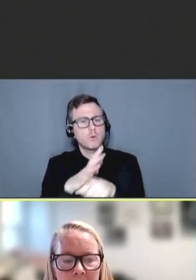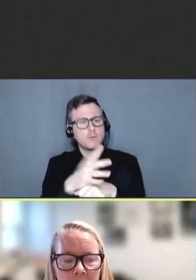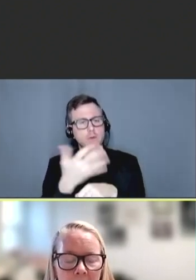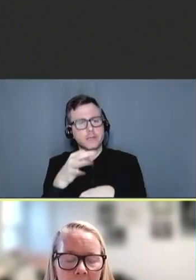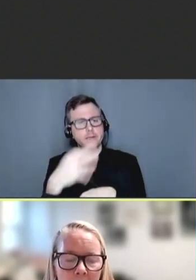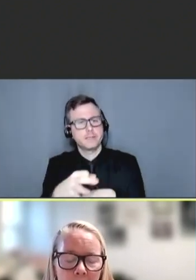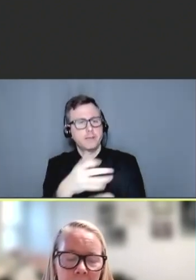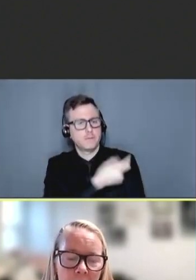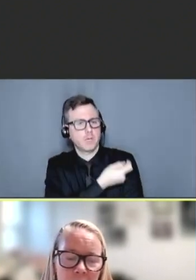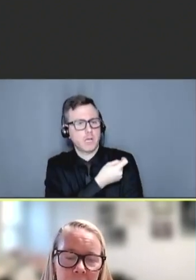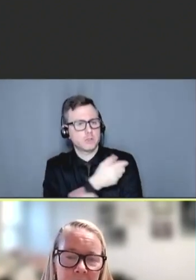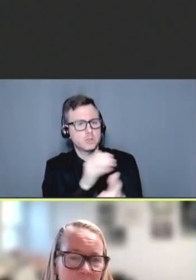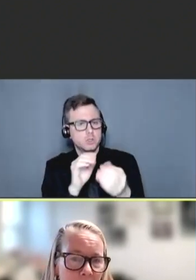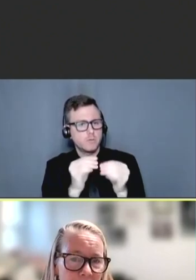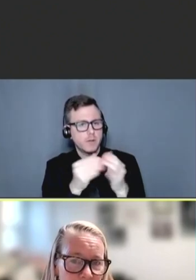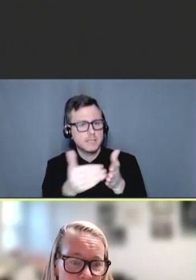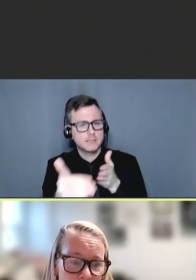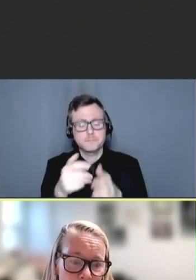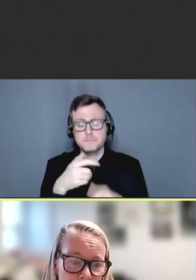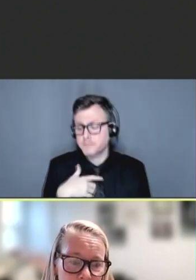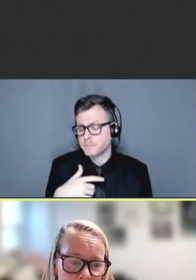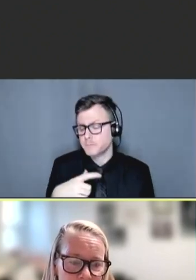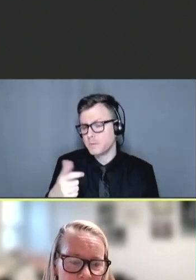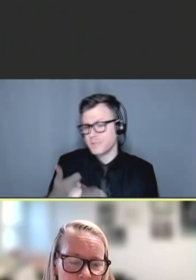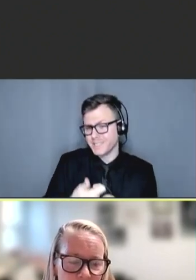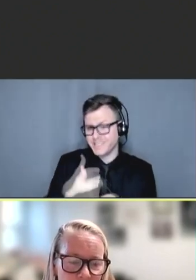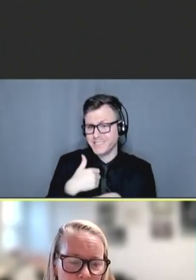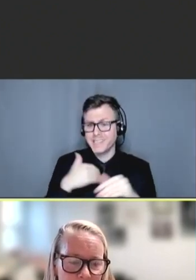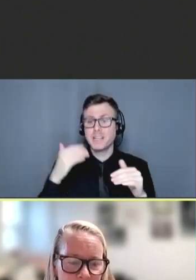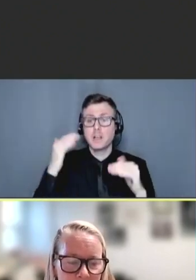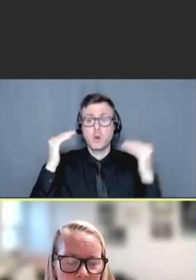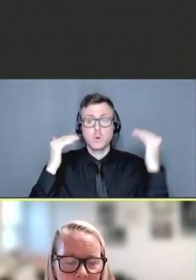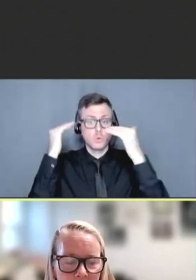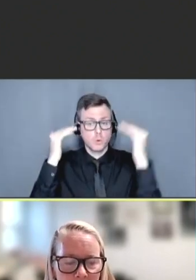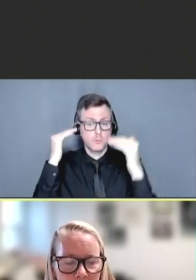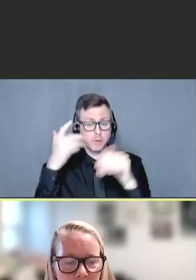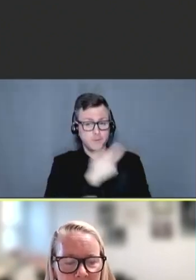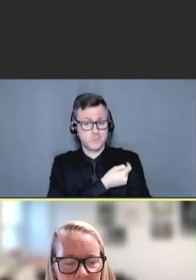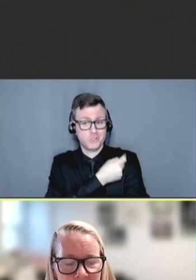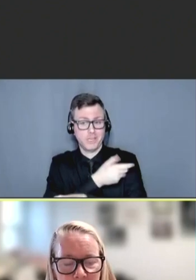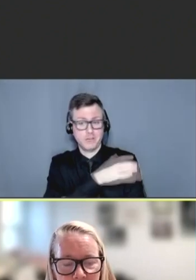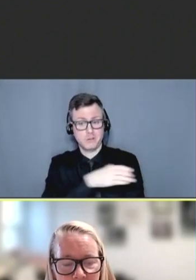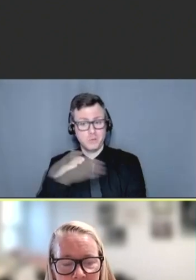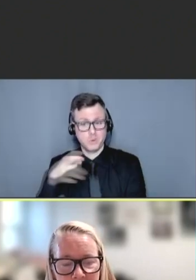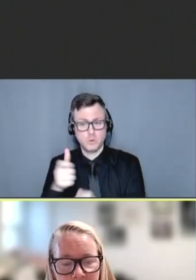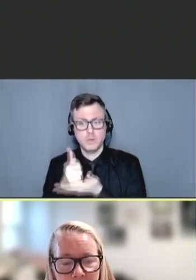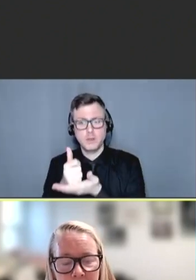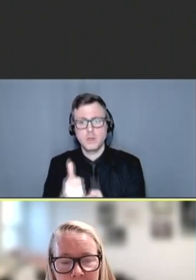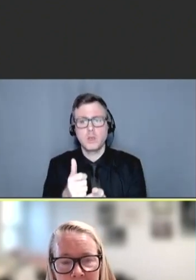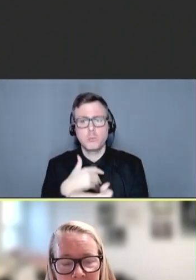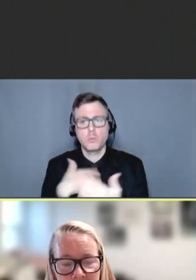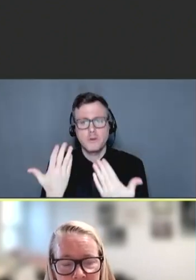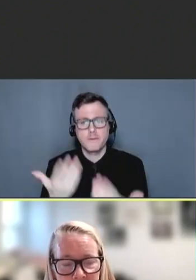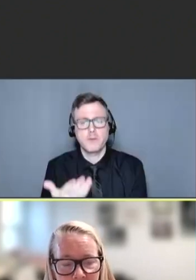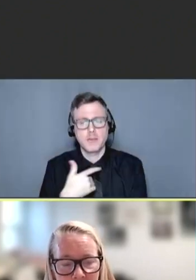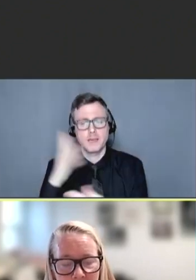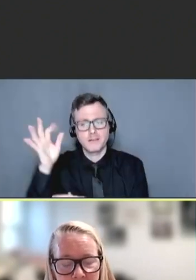We've also established an adult immunization committee to assist and provide federal guidance